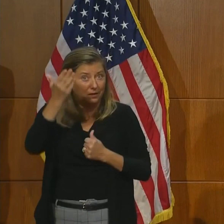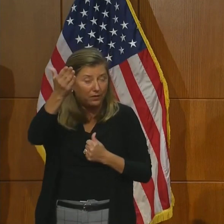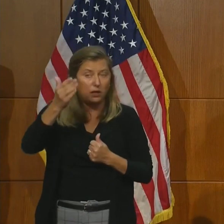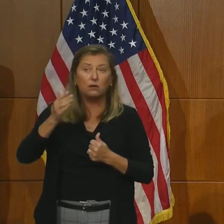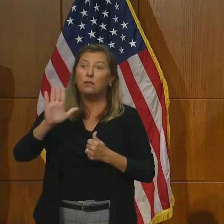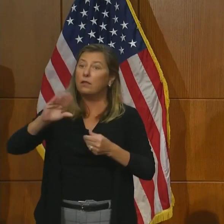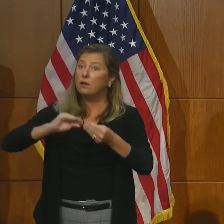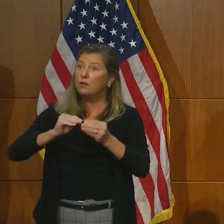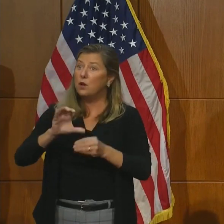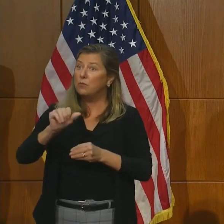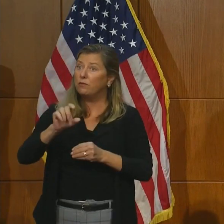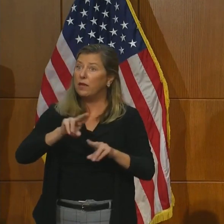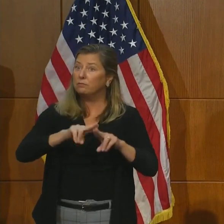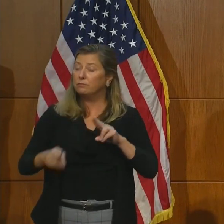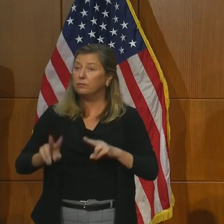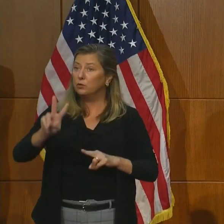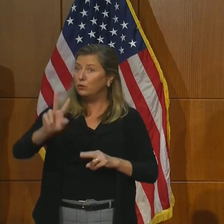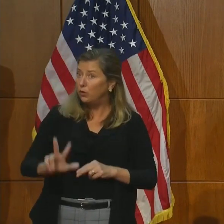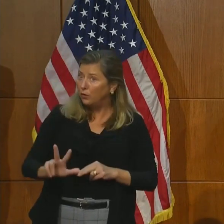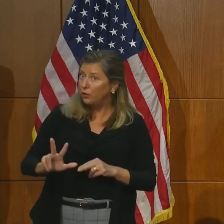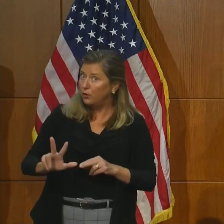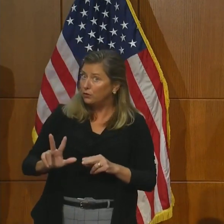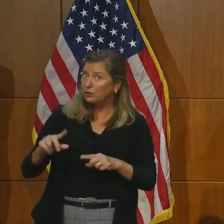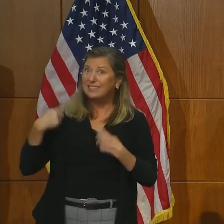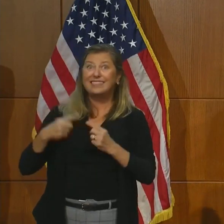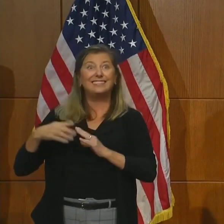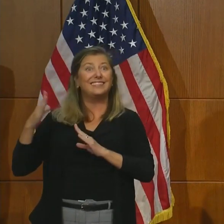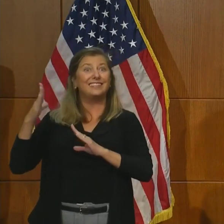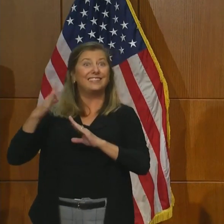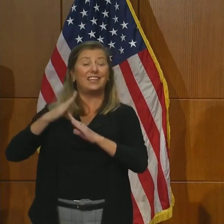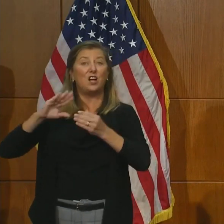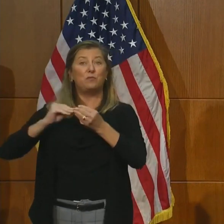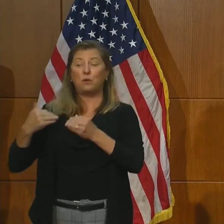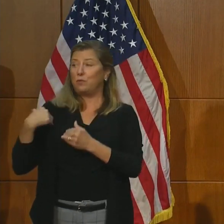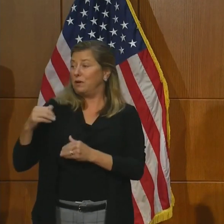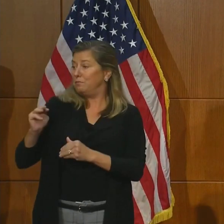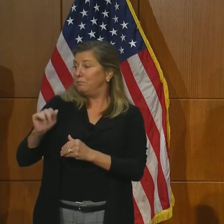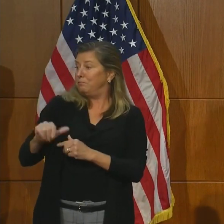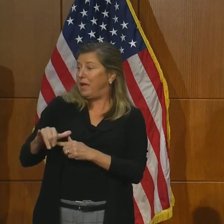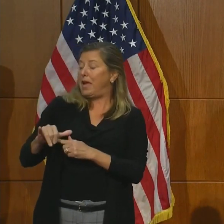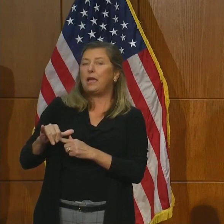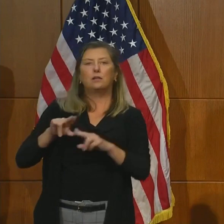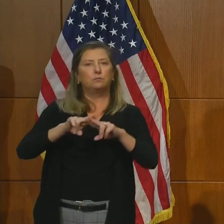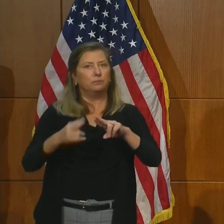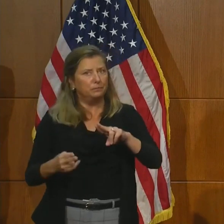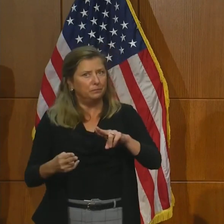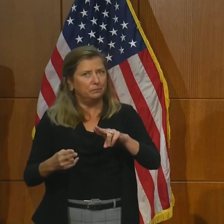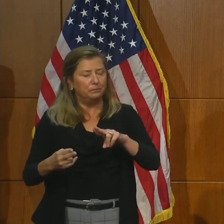DISTRICTS. THIS INCLUDES NORTHERN VIRGINIA WHERE THREE MILLION PEOPLE LIVE CASES HAVE